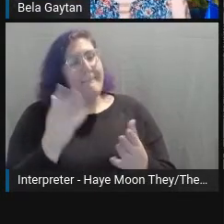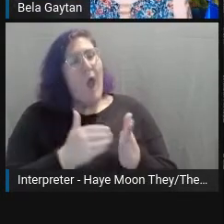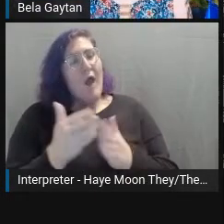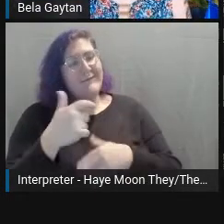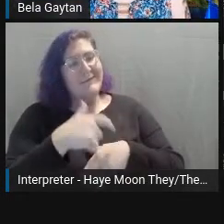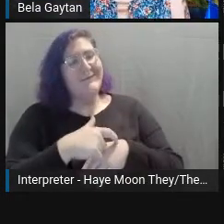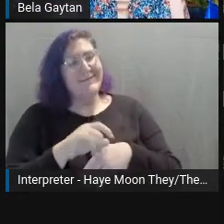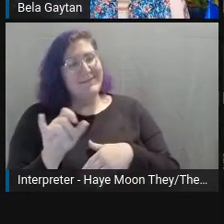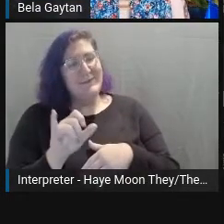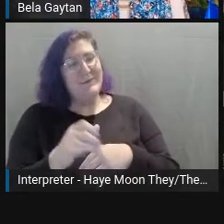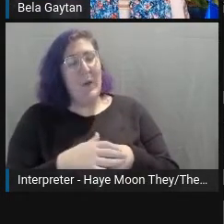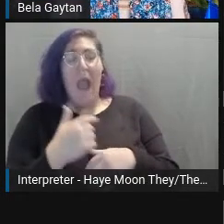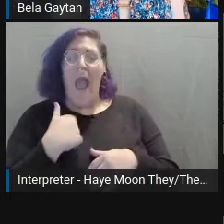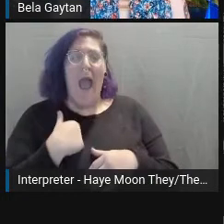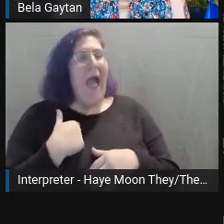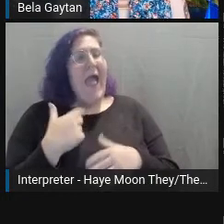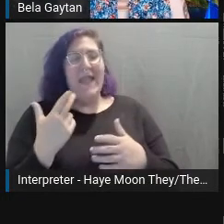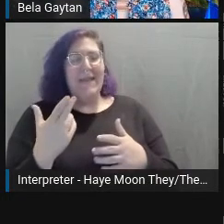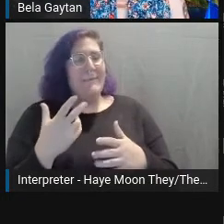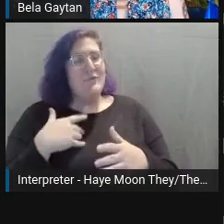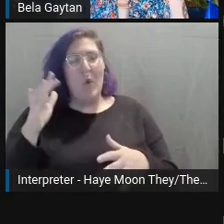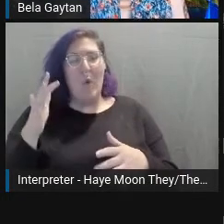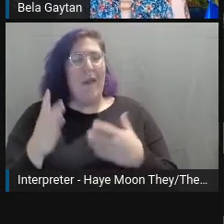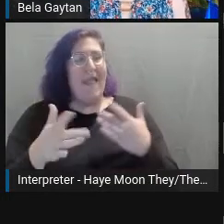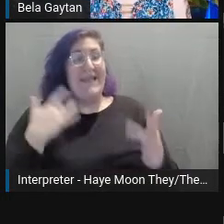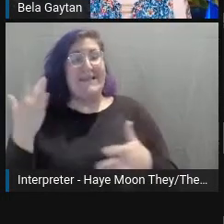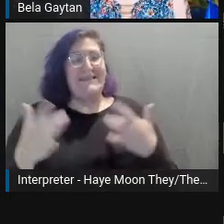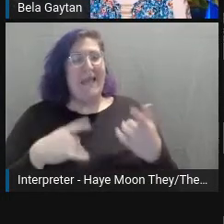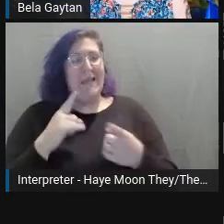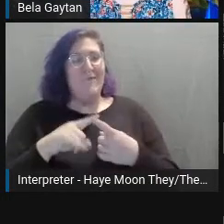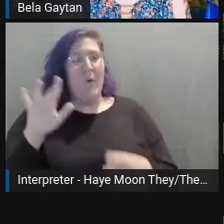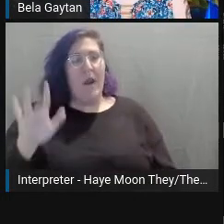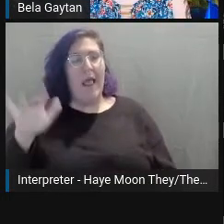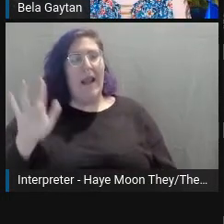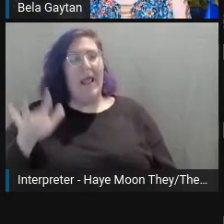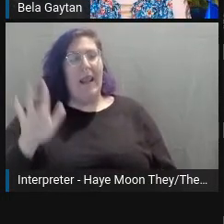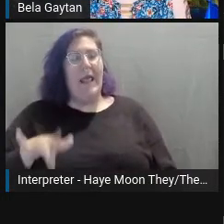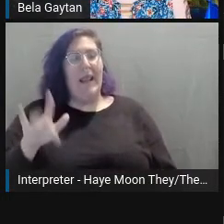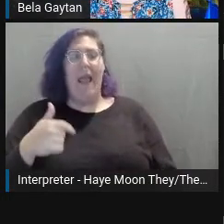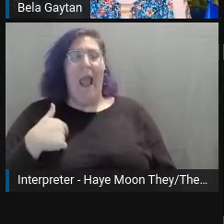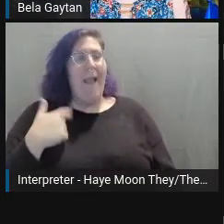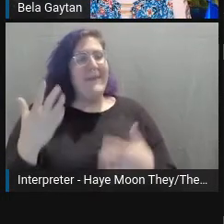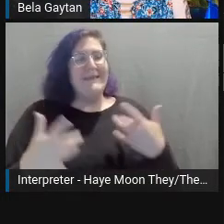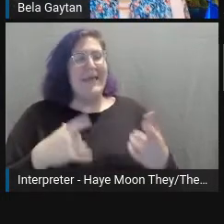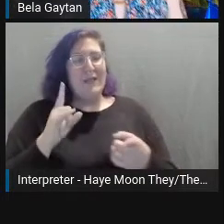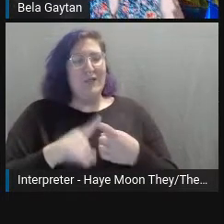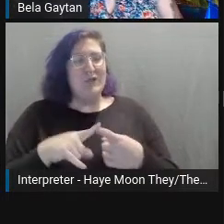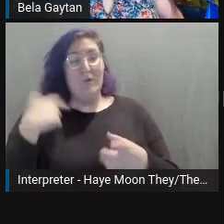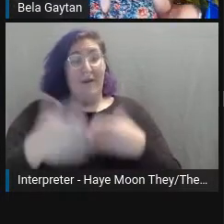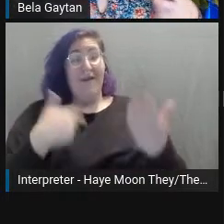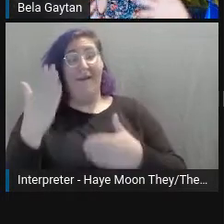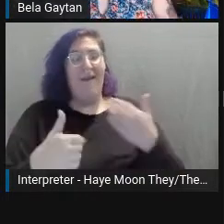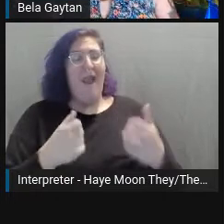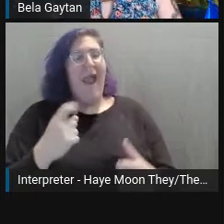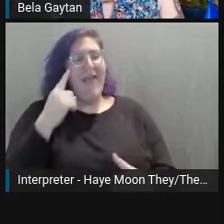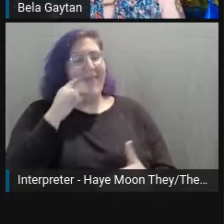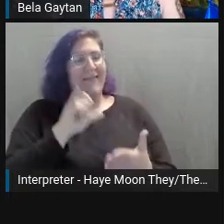I get click happy, I have to move my fingers around. I think that's the neurodivergence in me. Avoid slang and jargon.